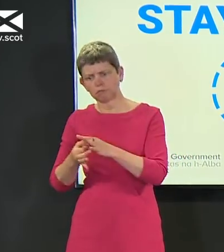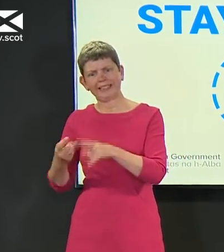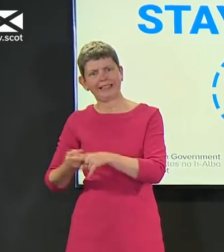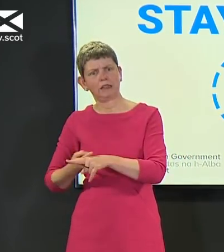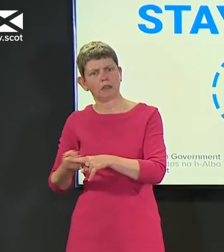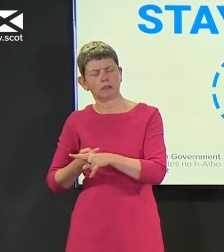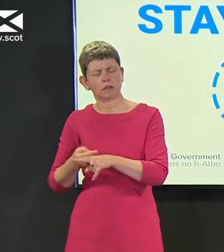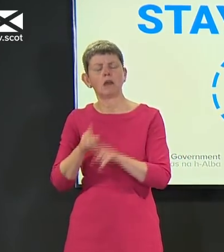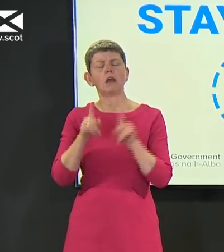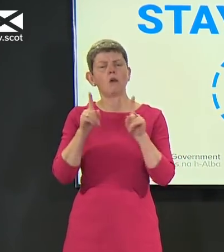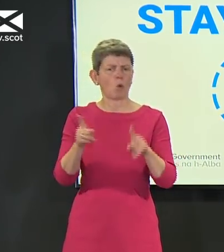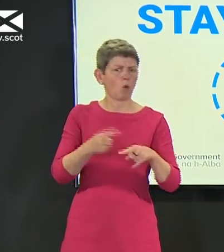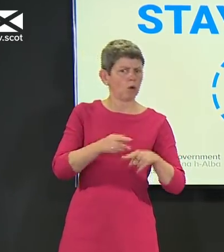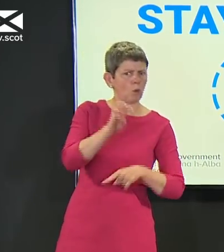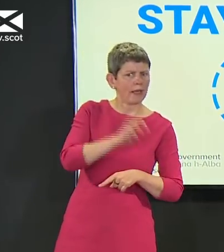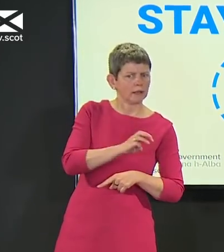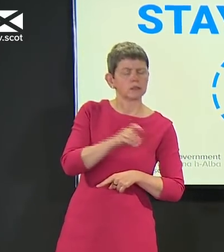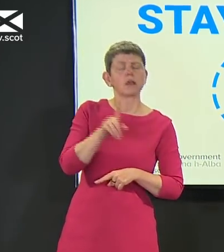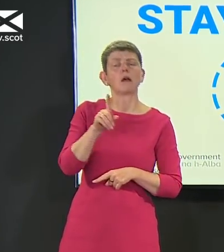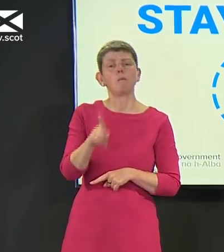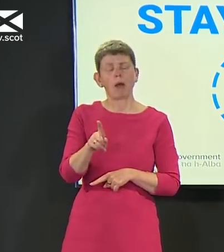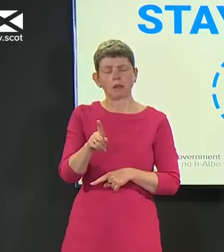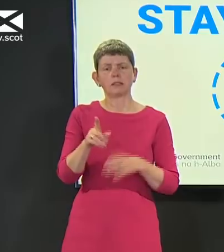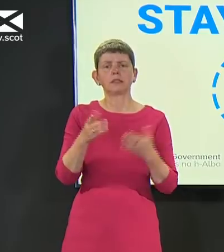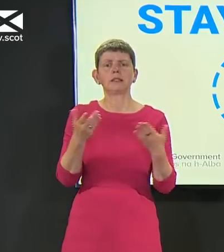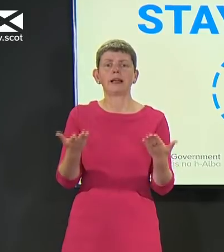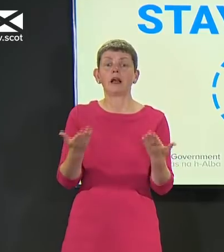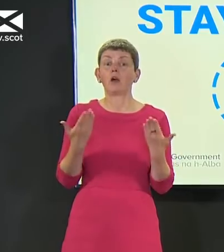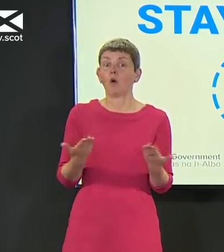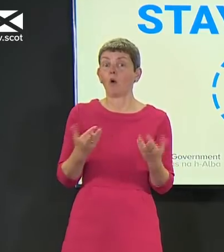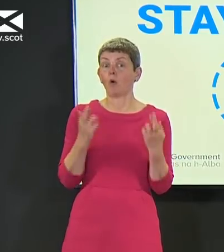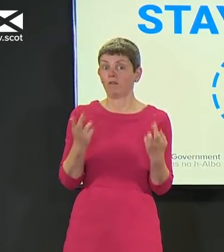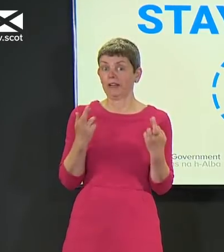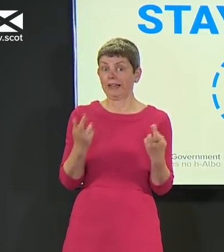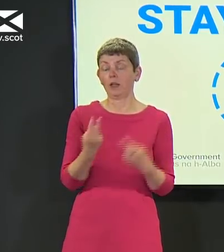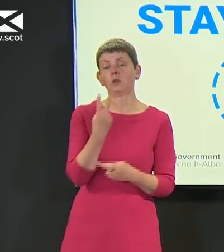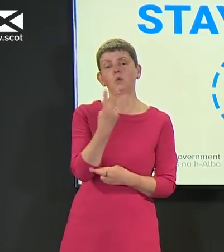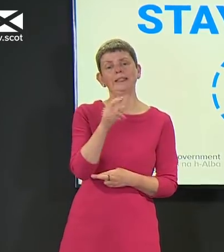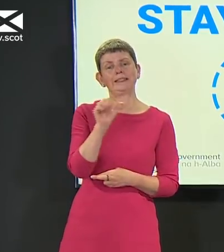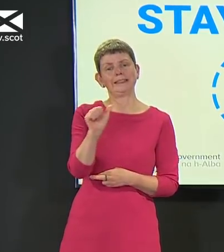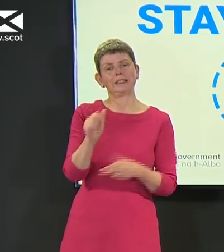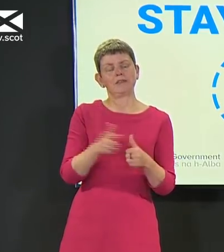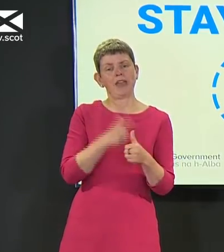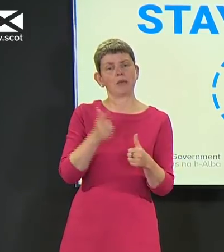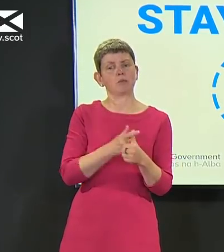we intend that people in Scotland will be able to travel anywhere across Britain Northern Ireland is